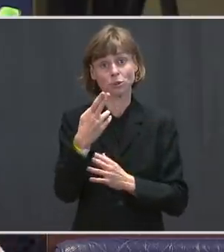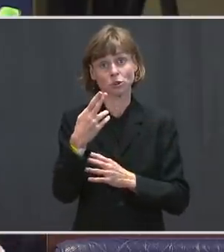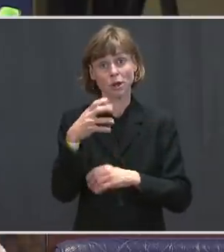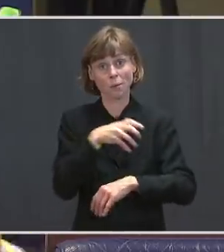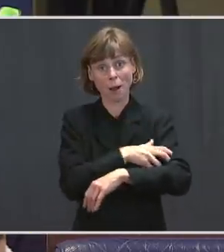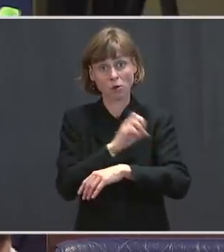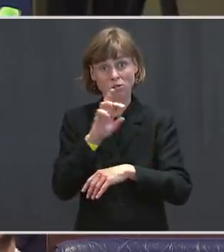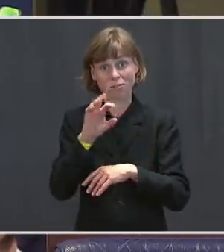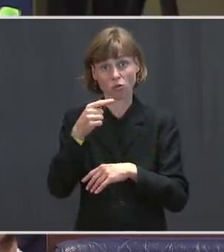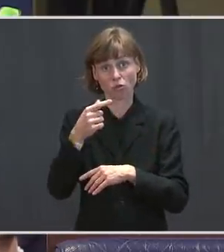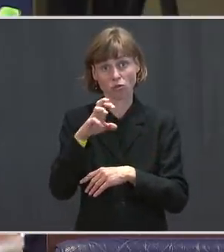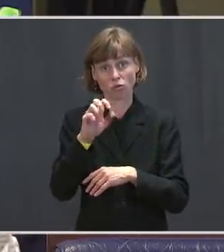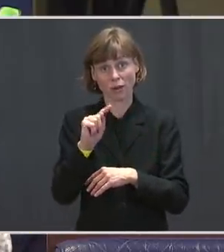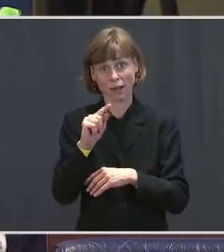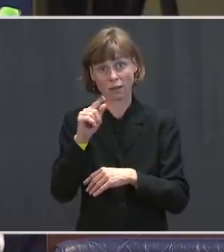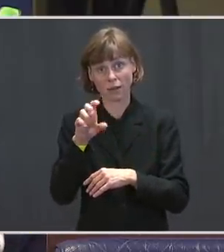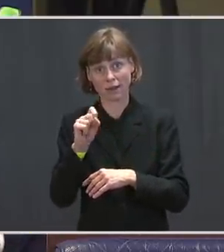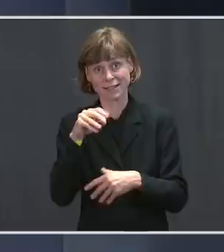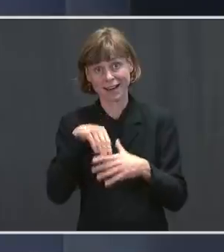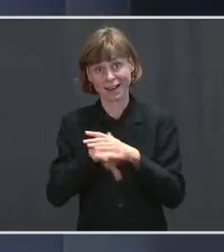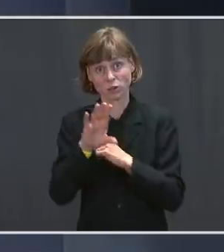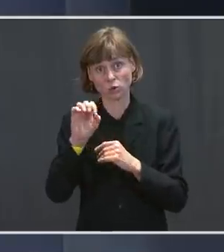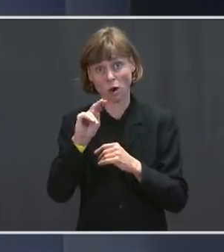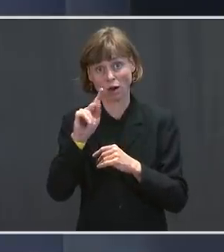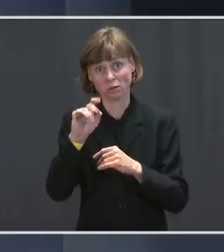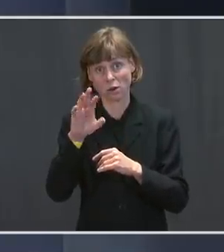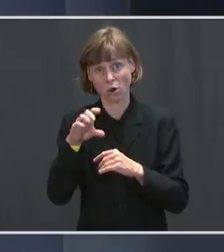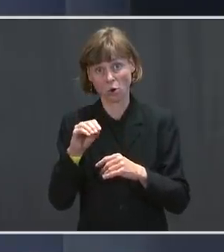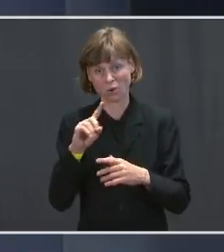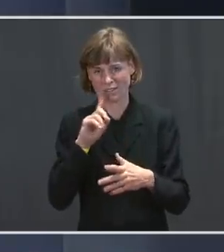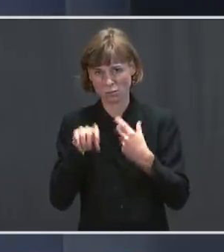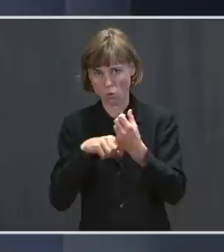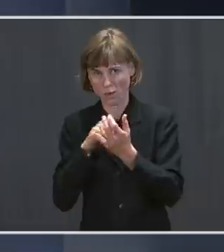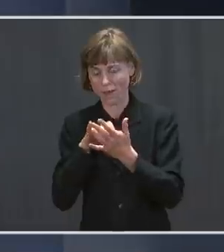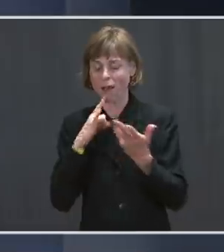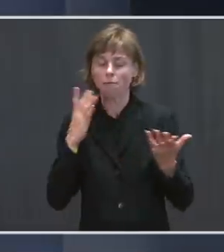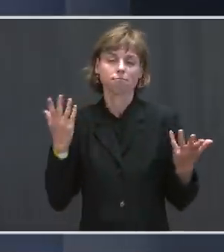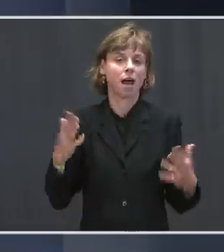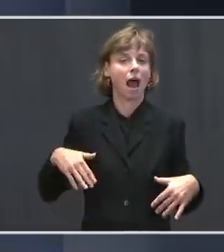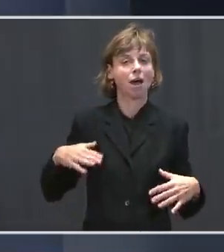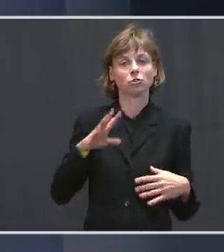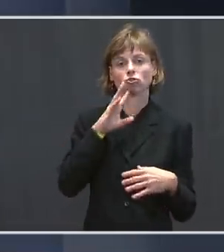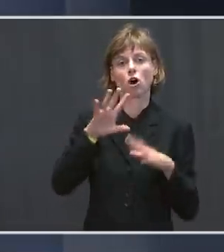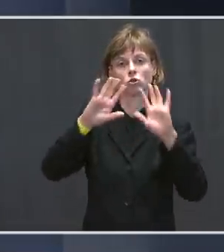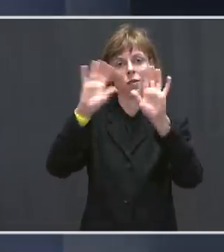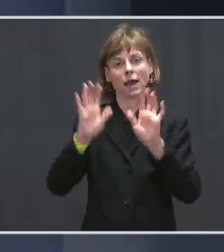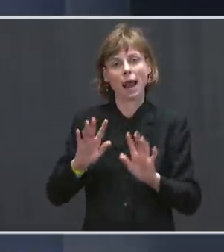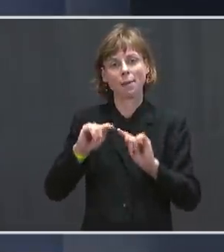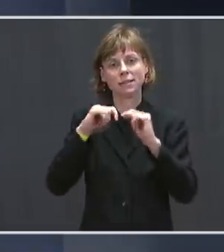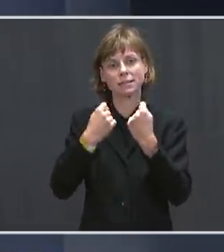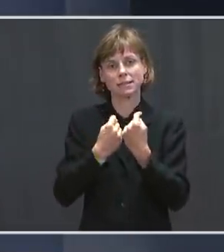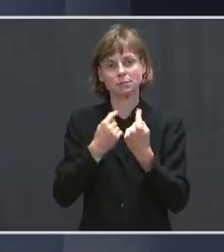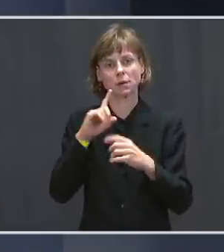Does he support her calls to cancel that? Ms. Psaki: I have not talked to our climate team about specifically that pipeline.